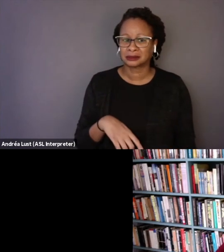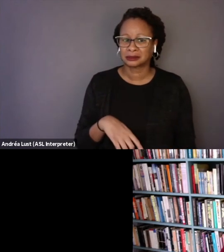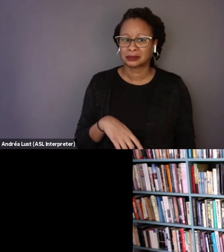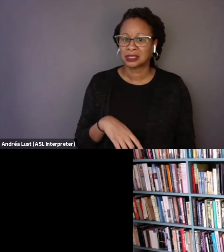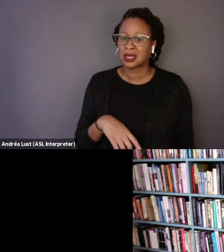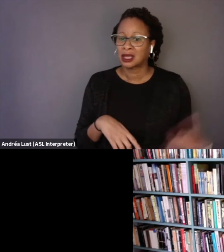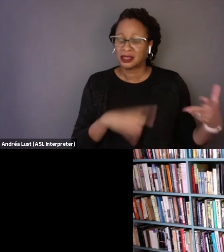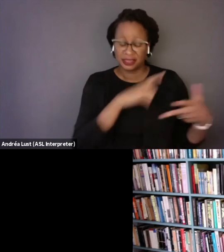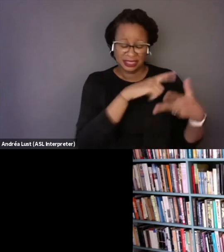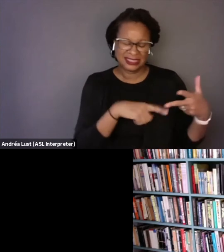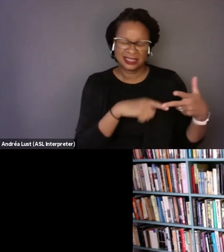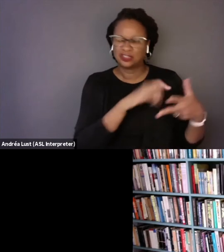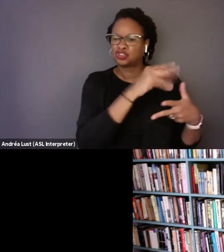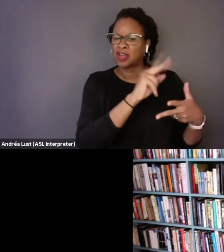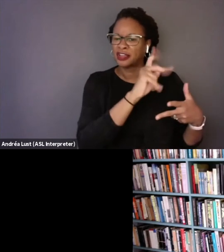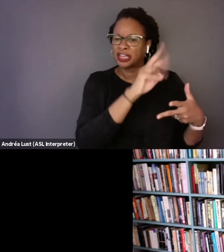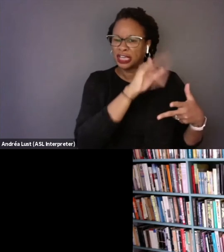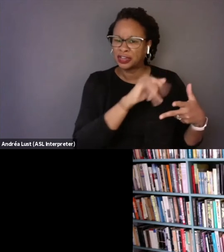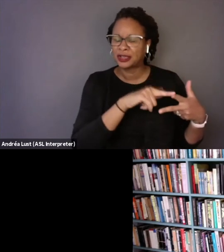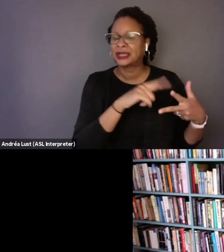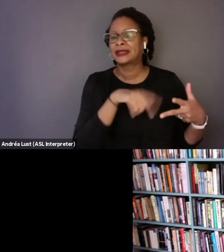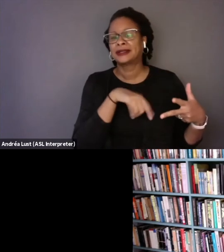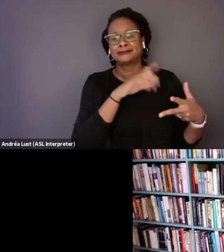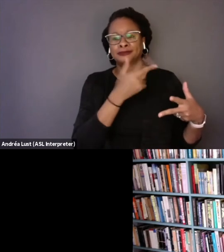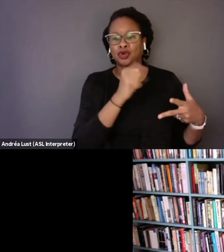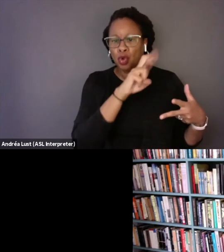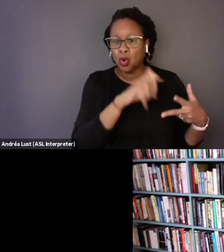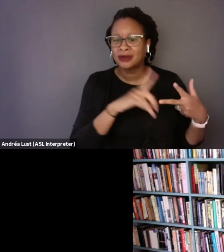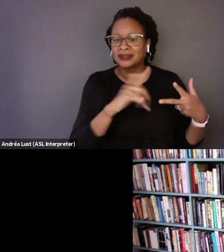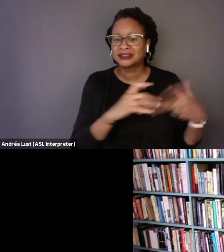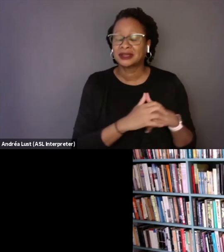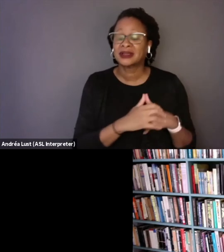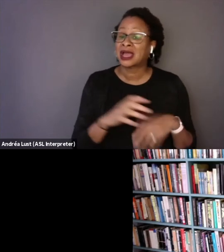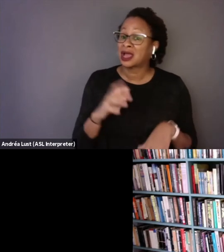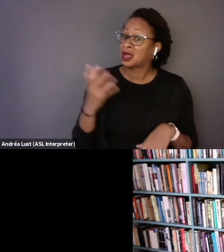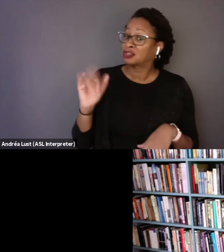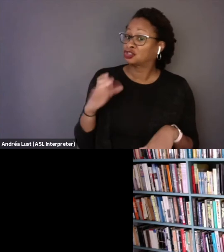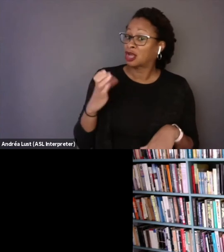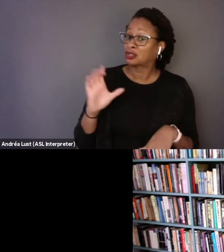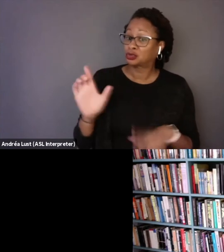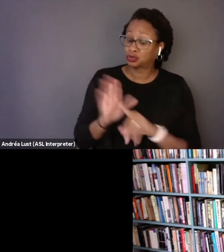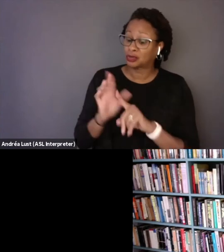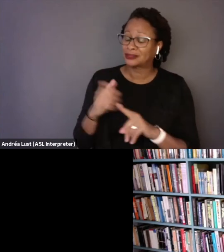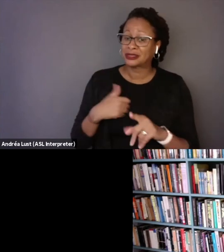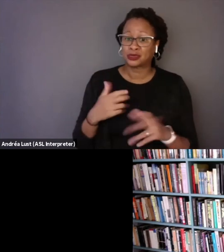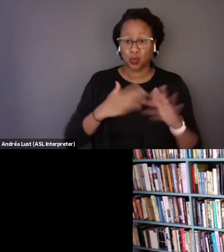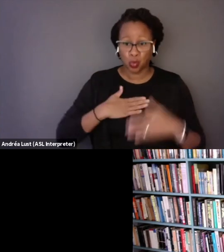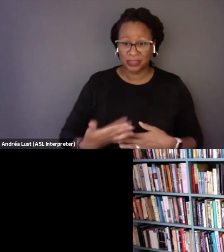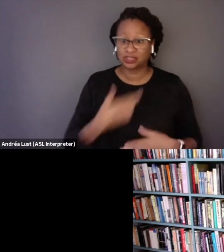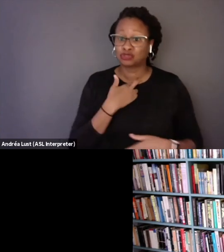but this is somebody who was willing to risk life and limb and see these changes up close undersea,